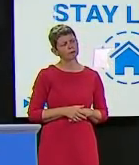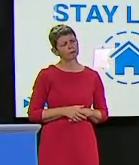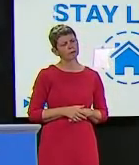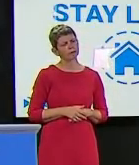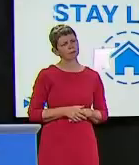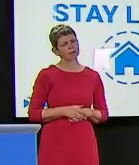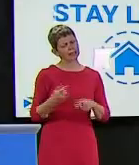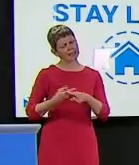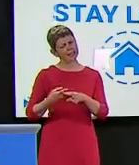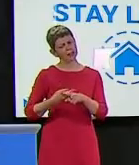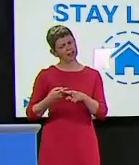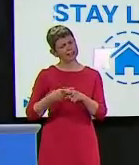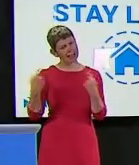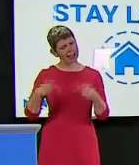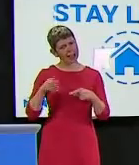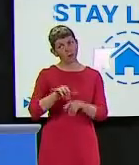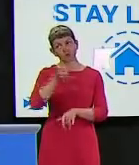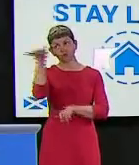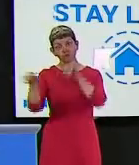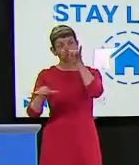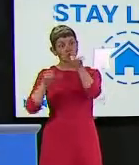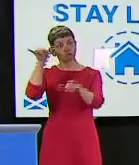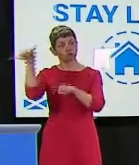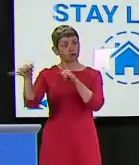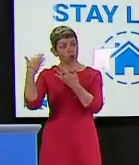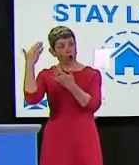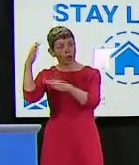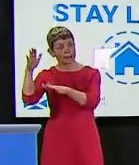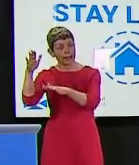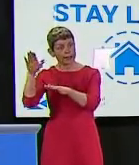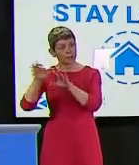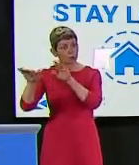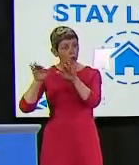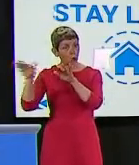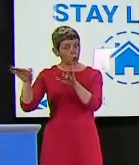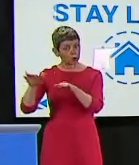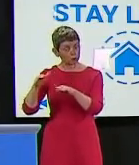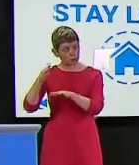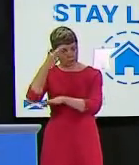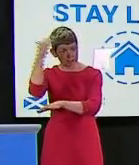travel this summer and Scotland doesn't which you know it could be a likely possibility i do think